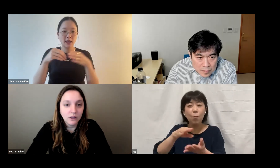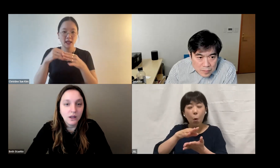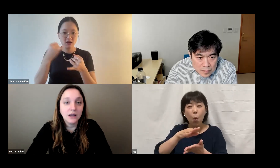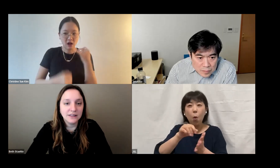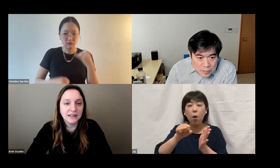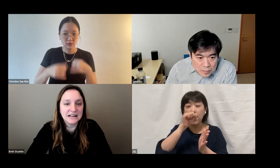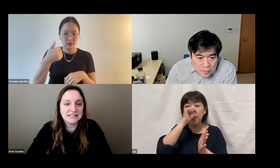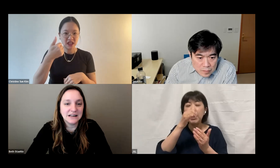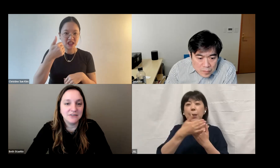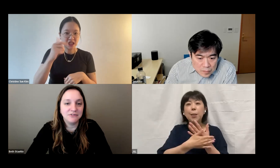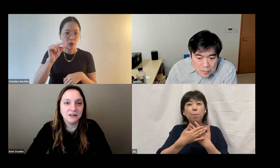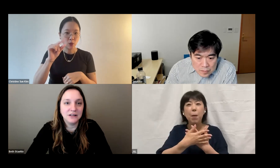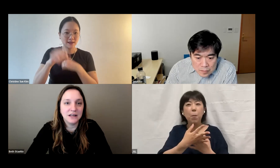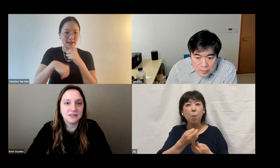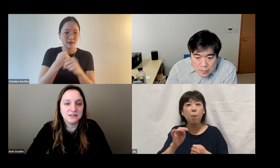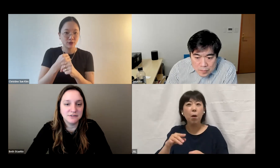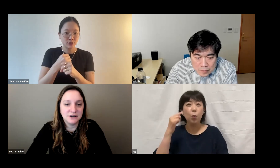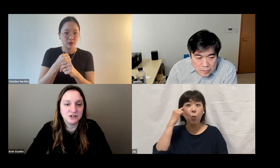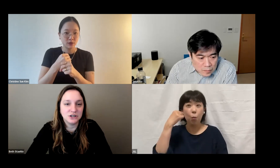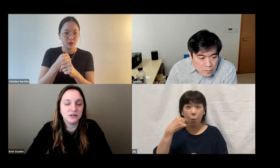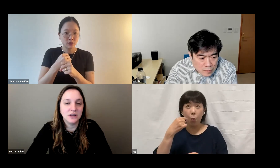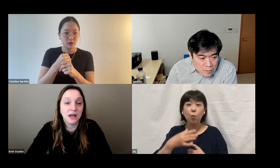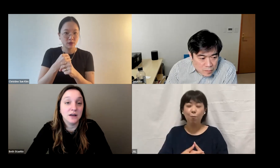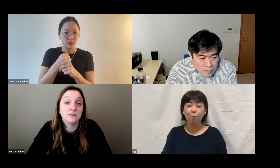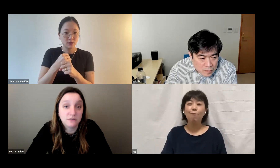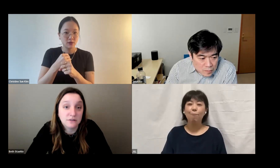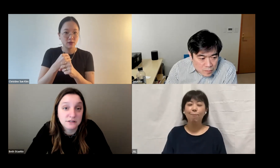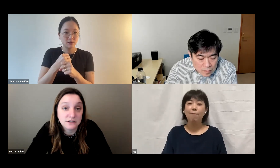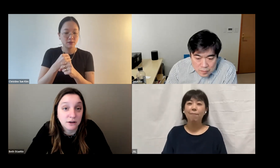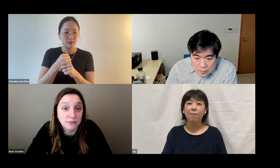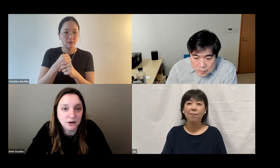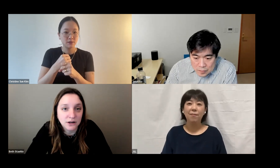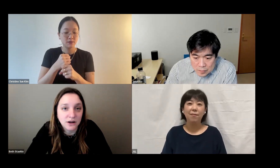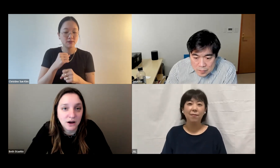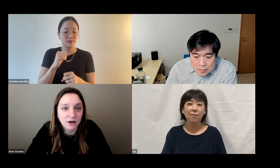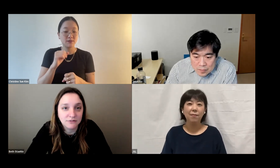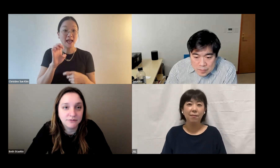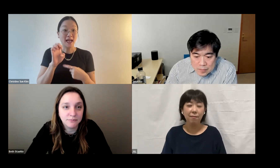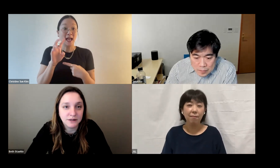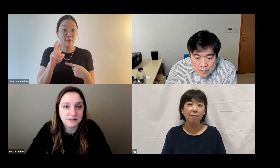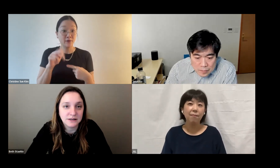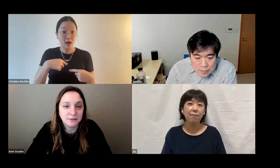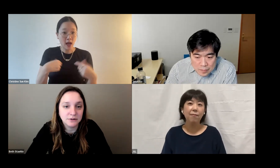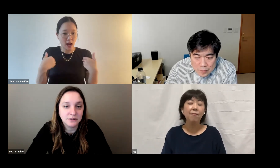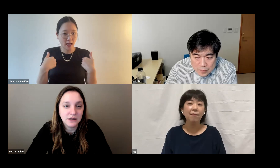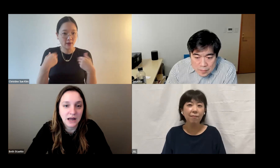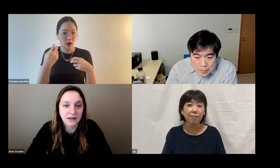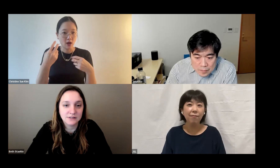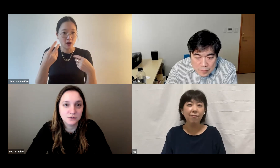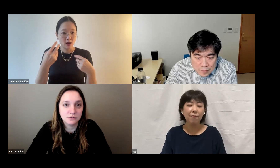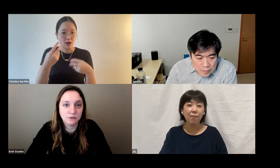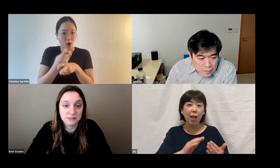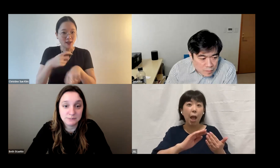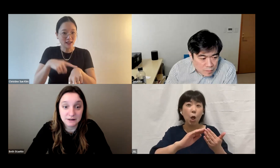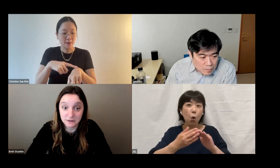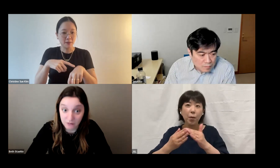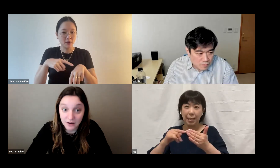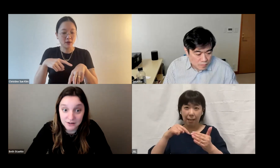Again, like I said, I feel like the definition and community of being disabled has expanded a lot